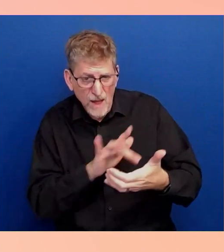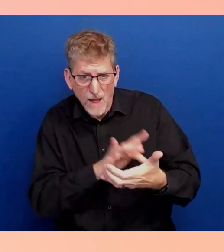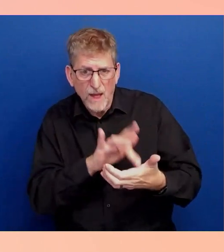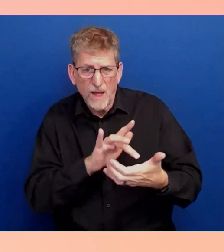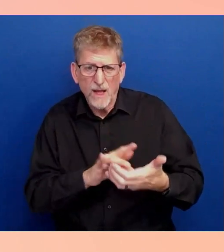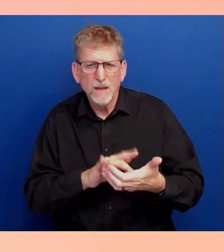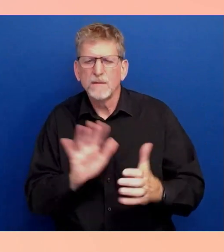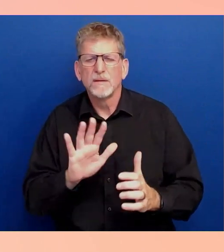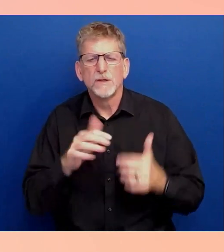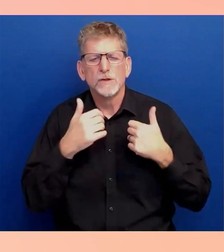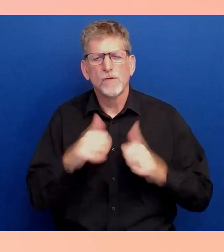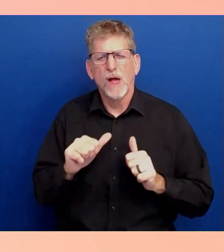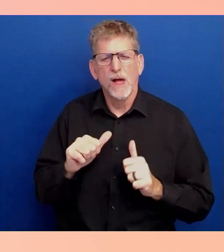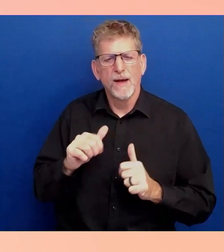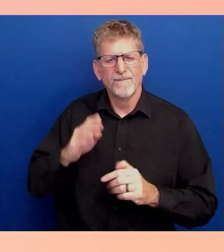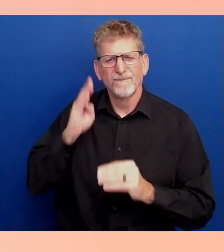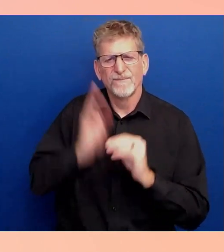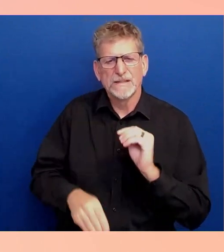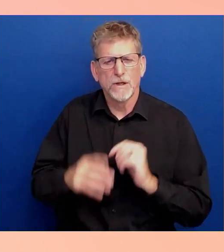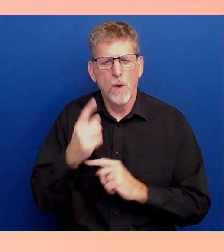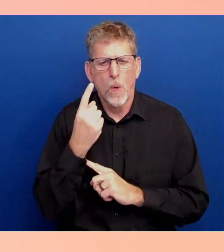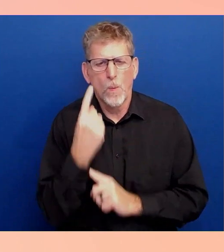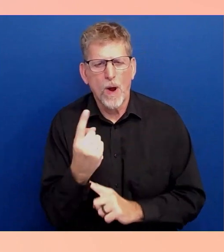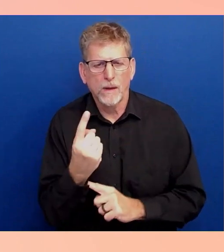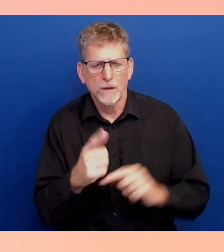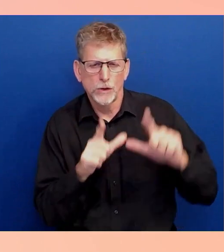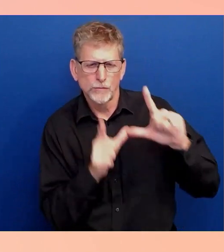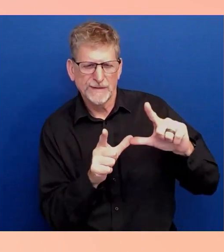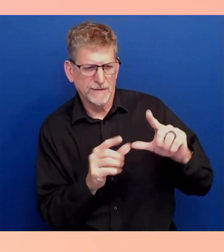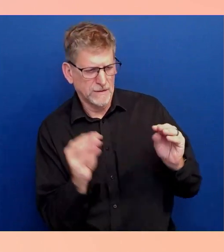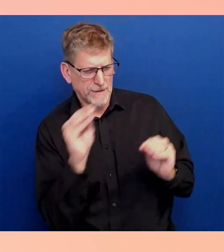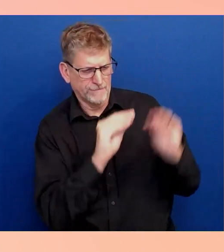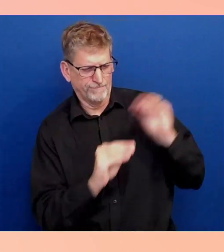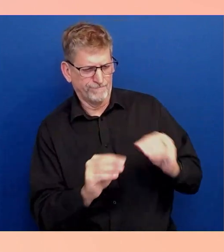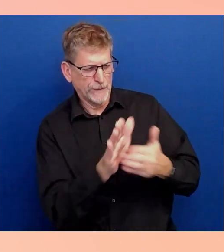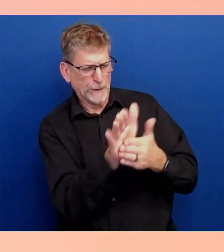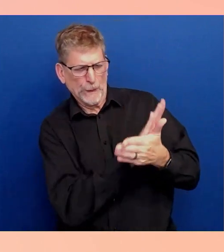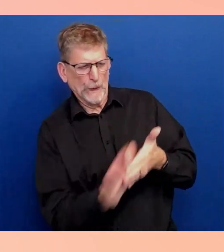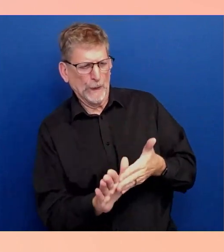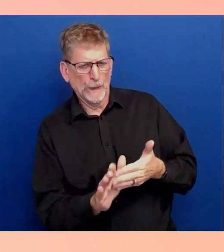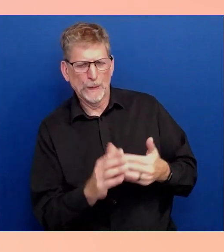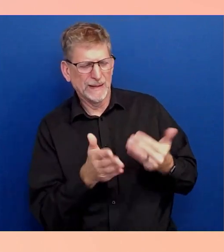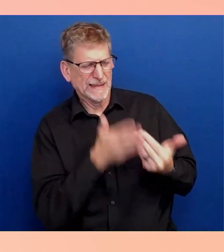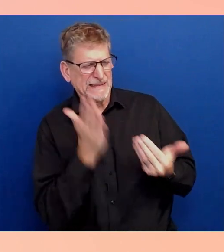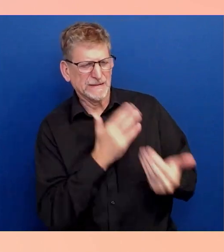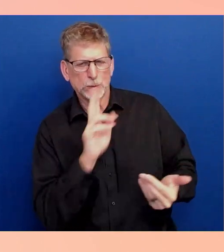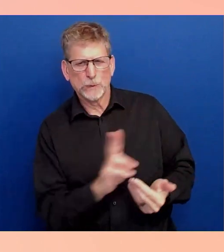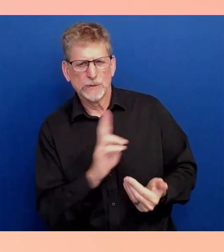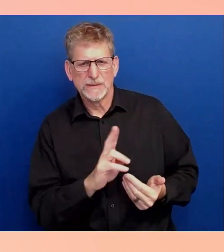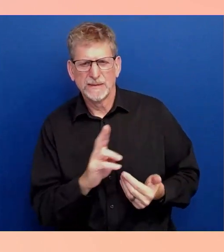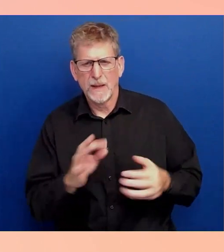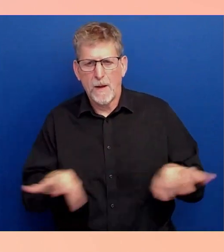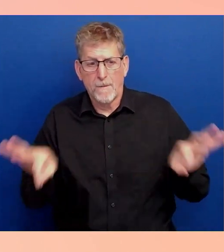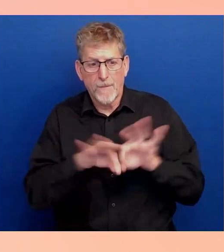Try to use only the most important information in that moment. All types of customers benefit when they can